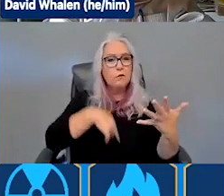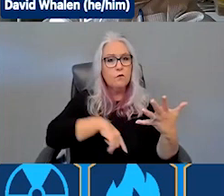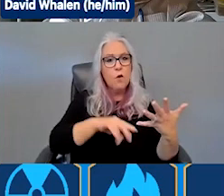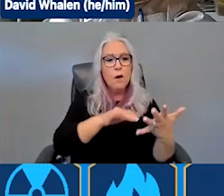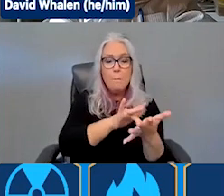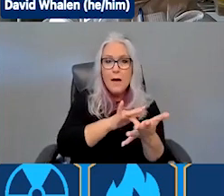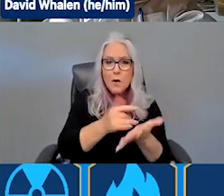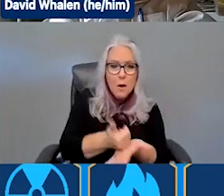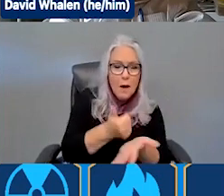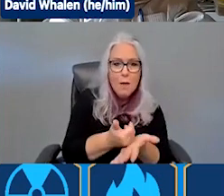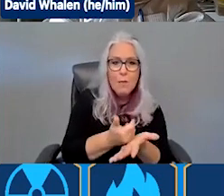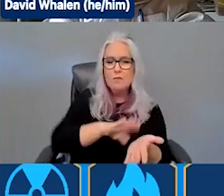concerns about current or